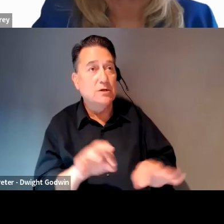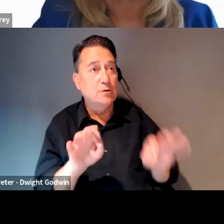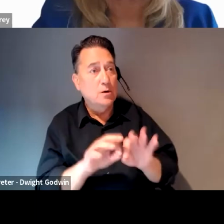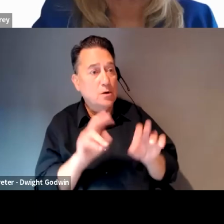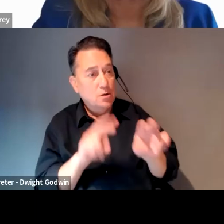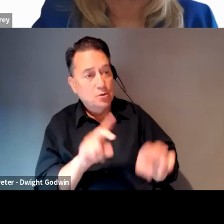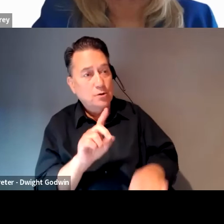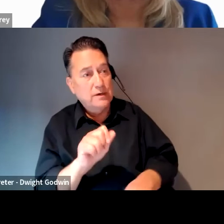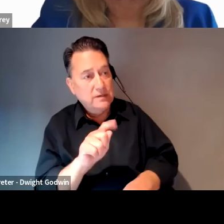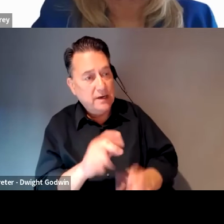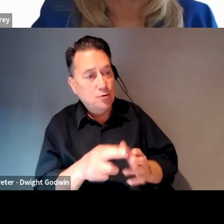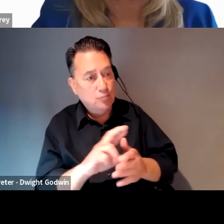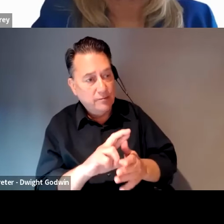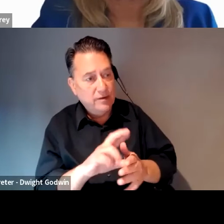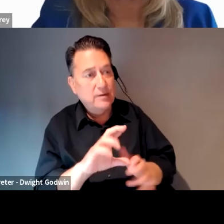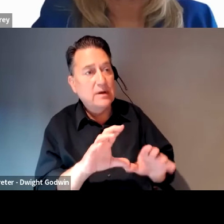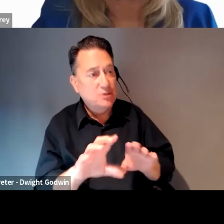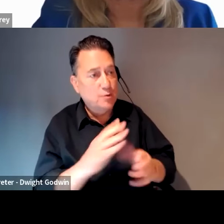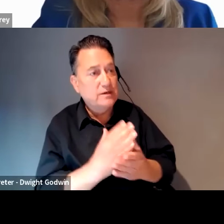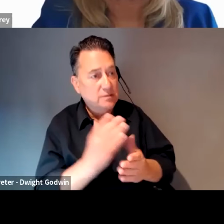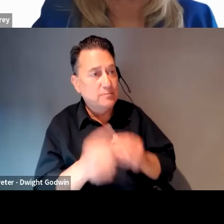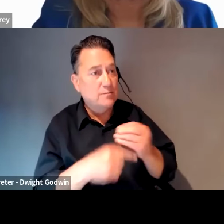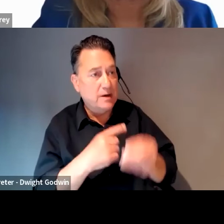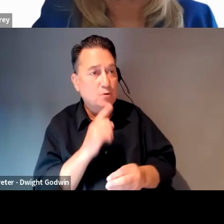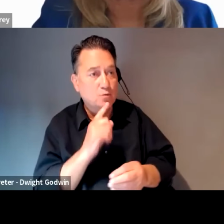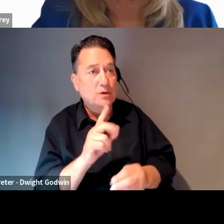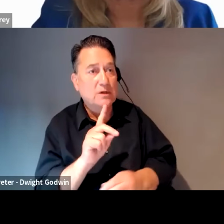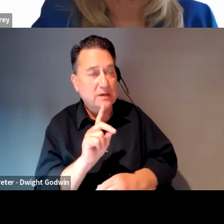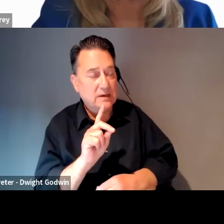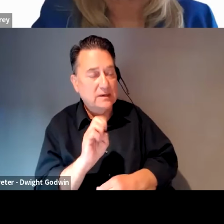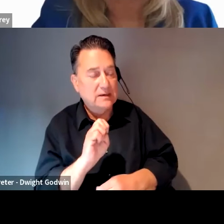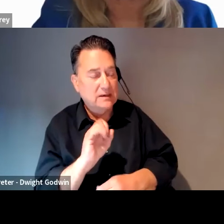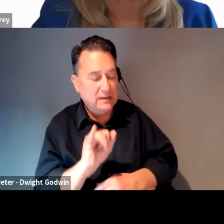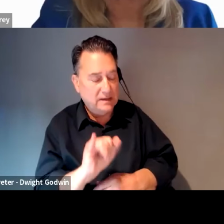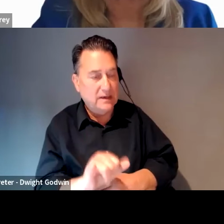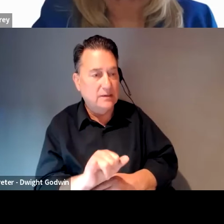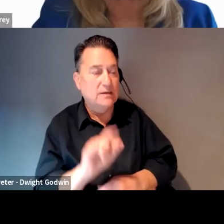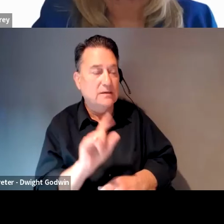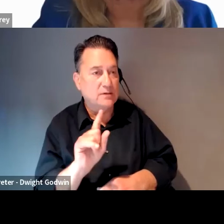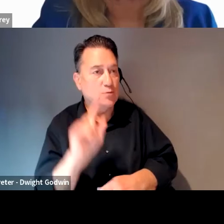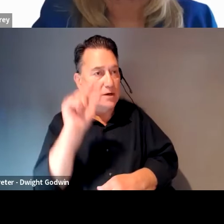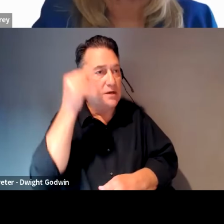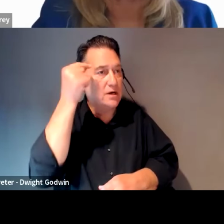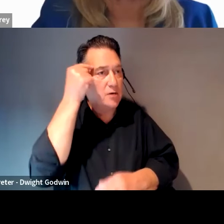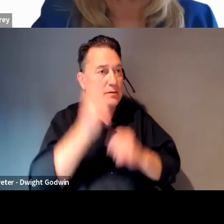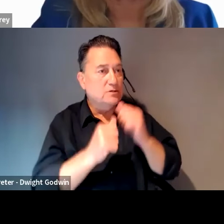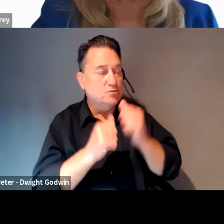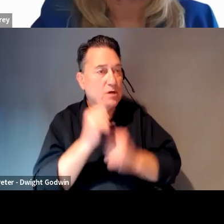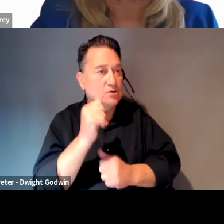reviewing it and doing something about it is really key. And that's where that governance structure also comes into play.